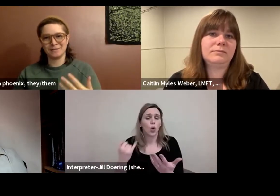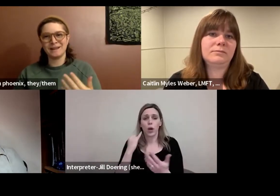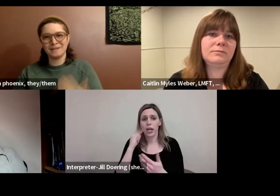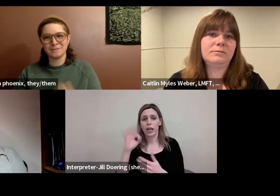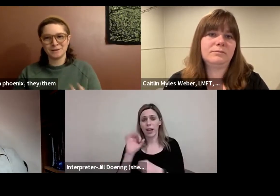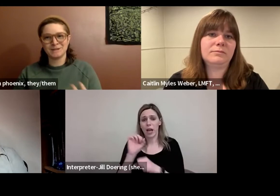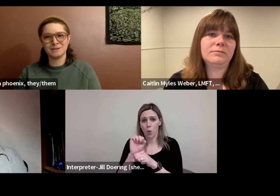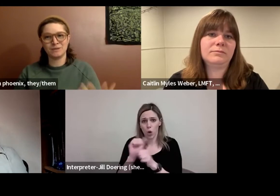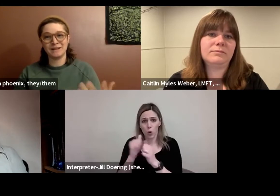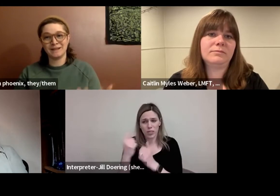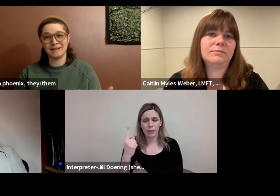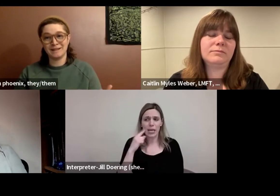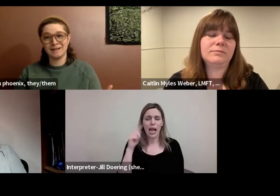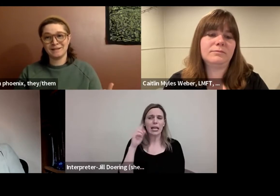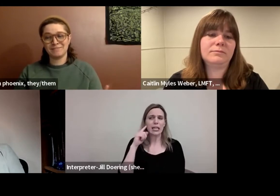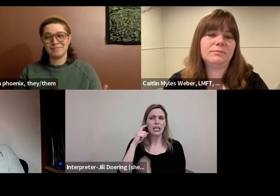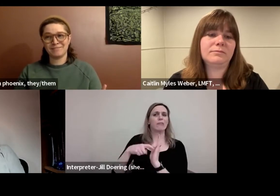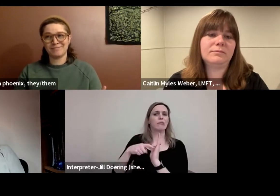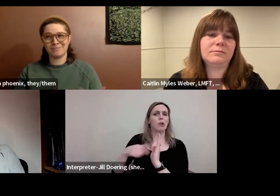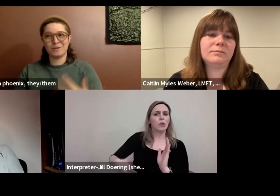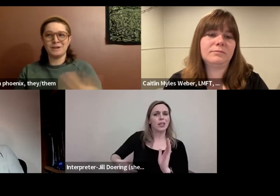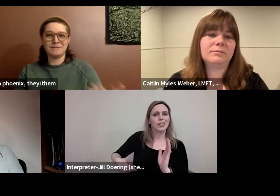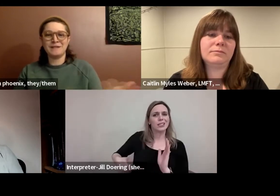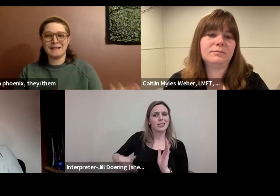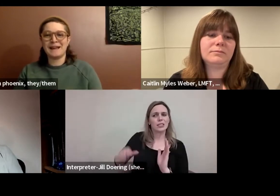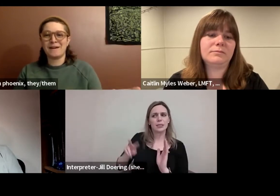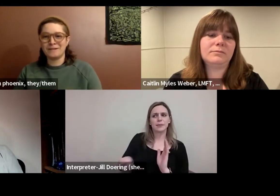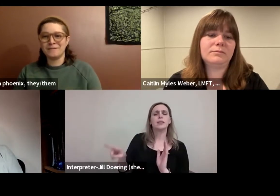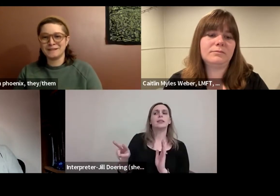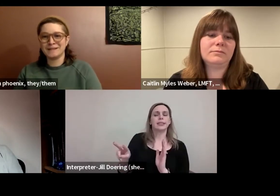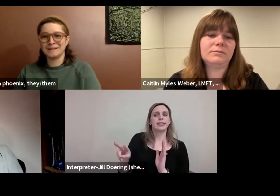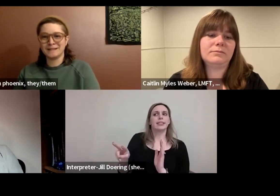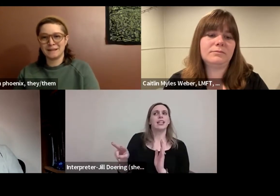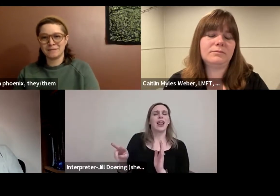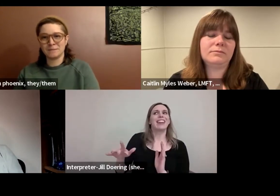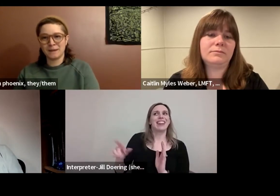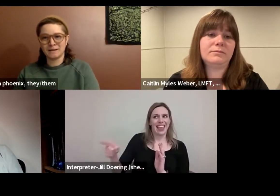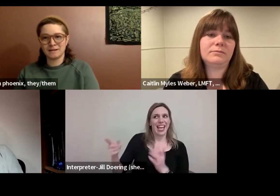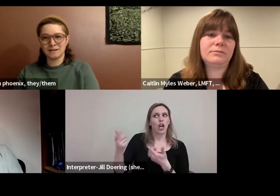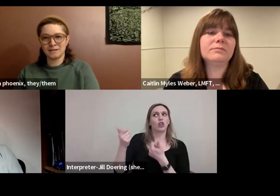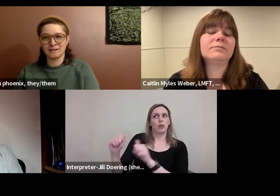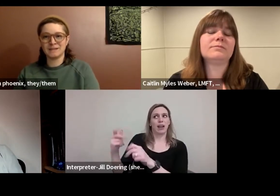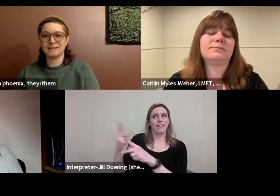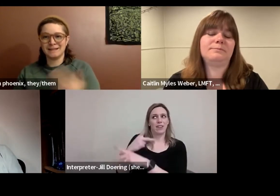okay, this person's really, really feeling out if this is a safe space to say this thing